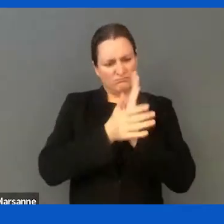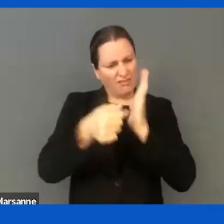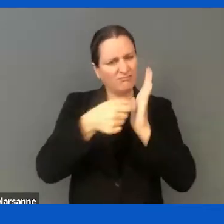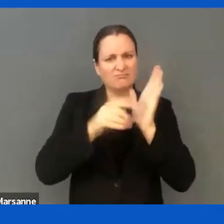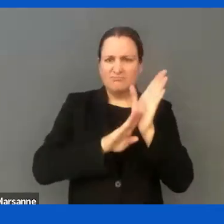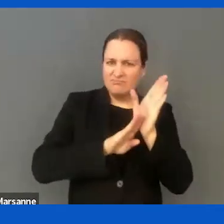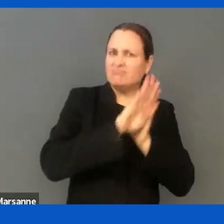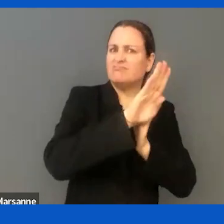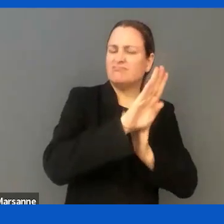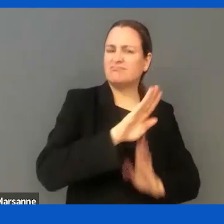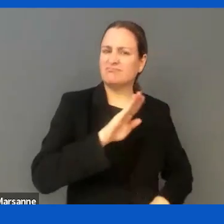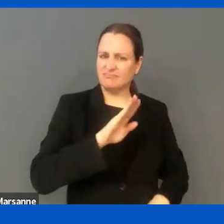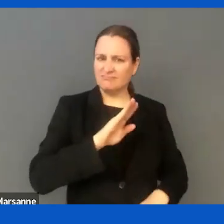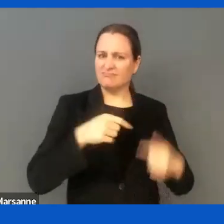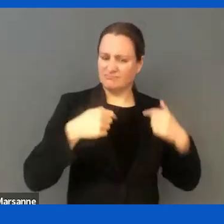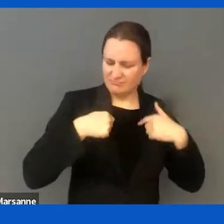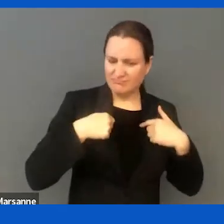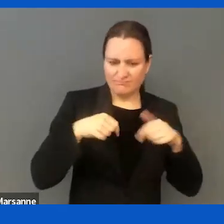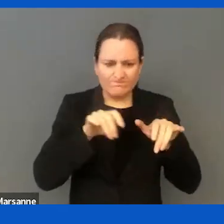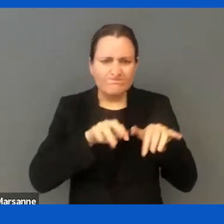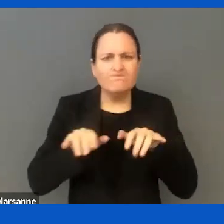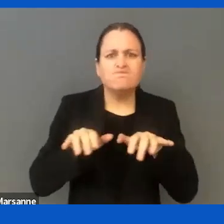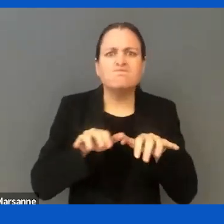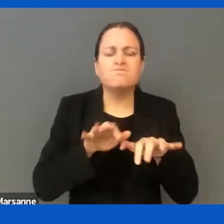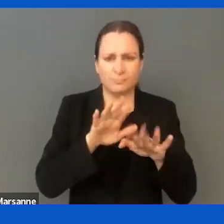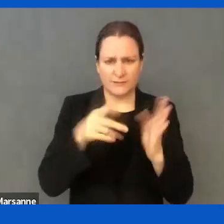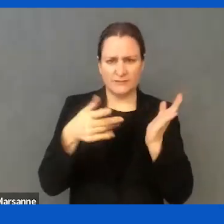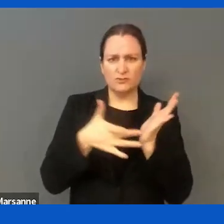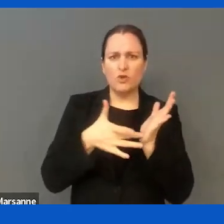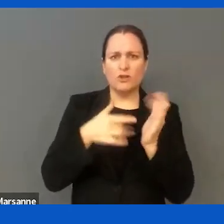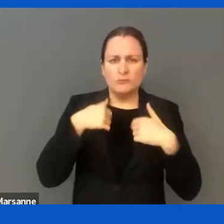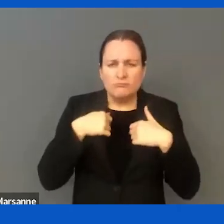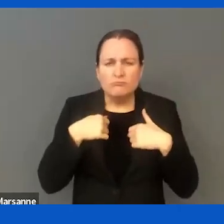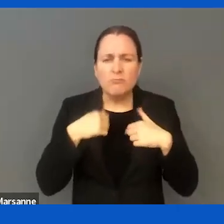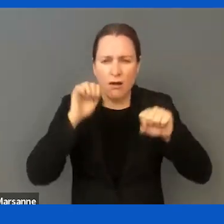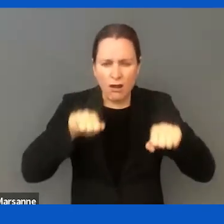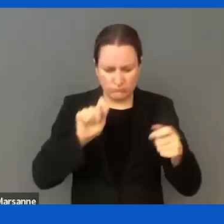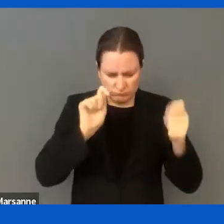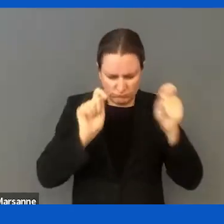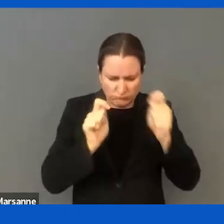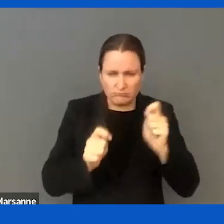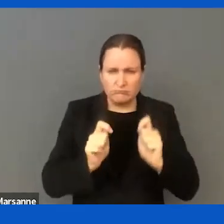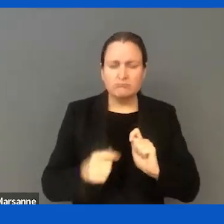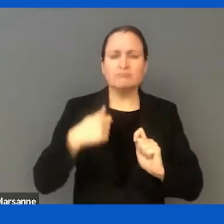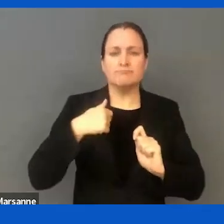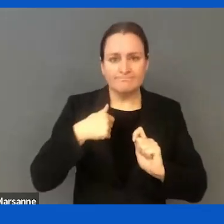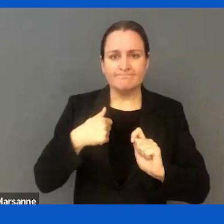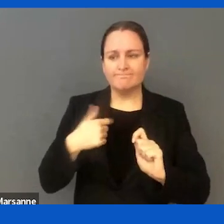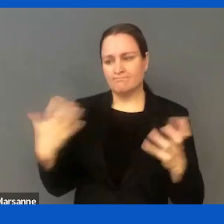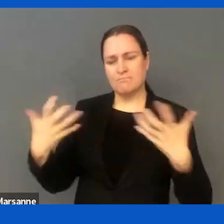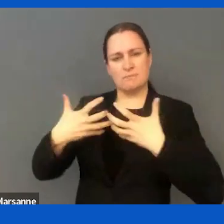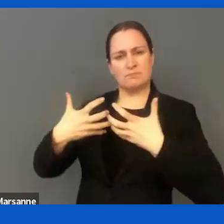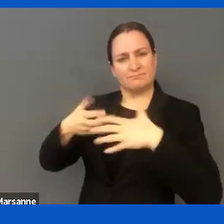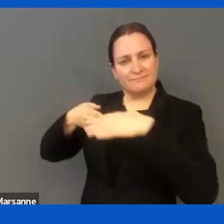better coder because they're able to design and code not just for some people but everybody.